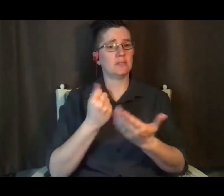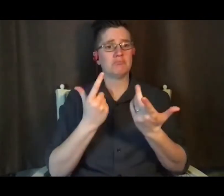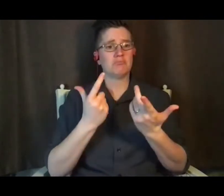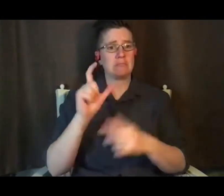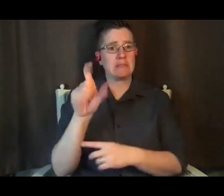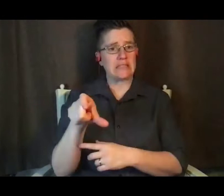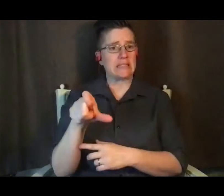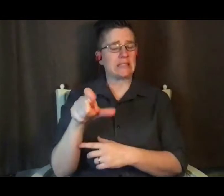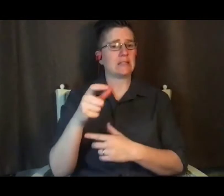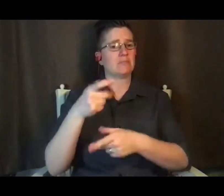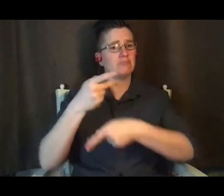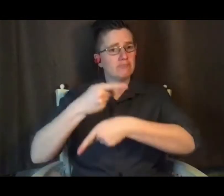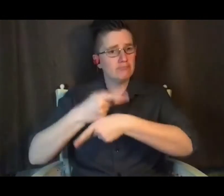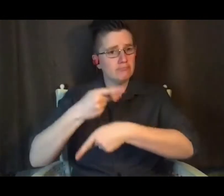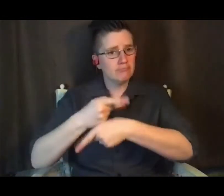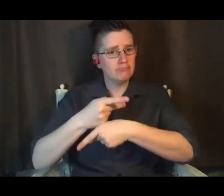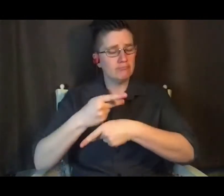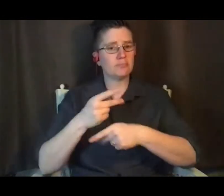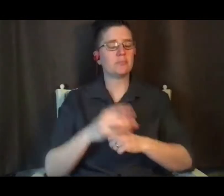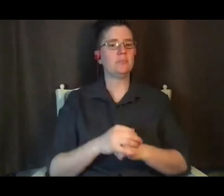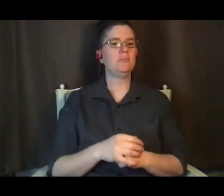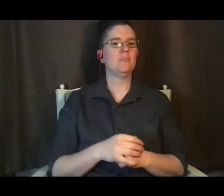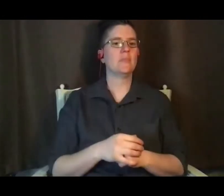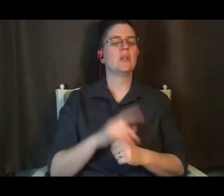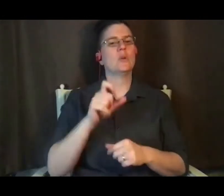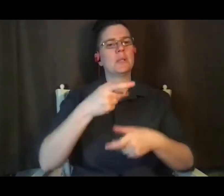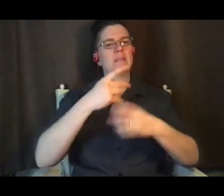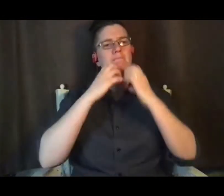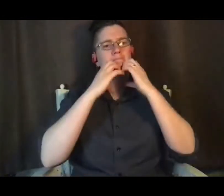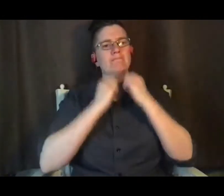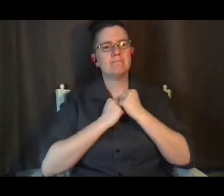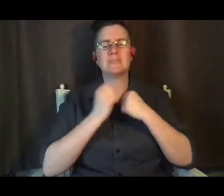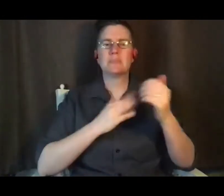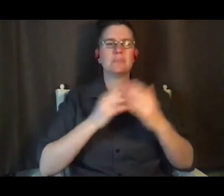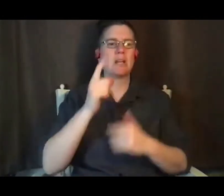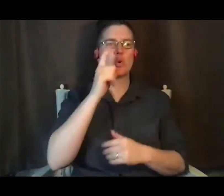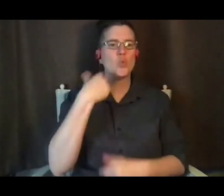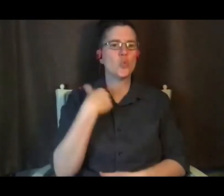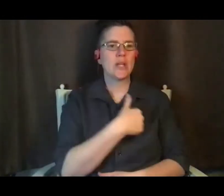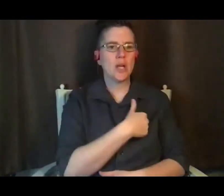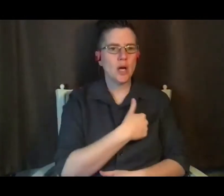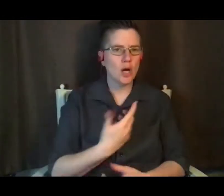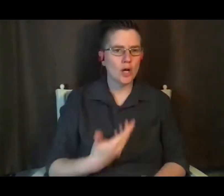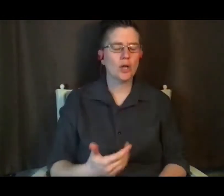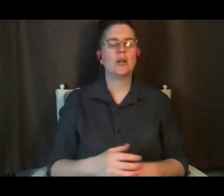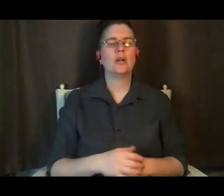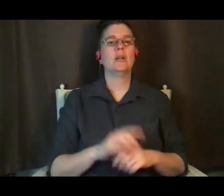for not despite who and what we are disability justice reminds us to honor our bodies and minds